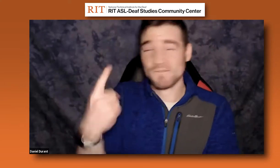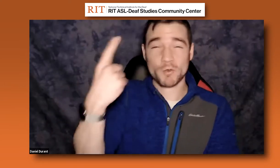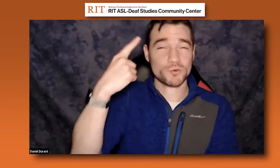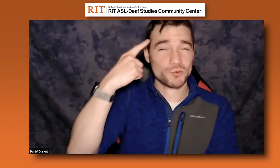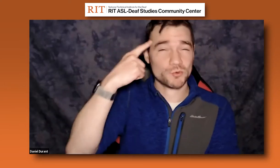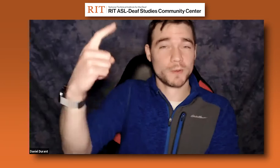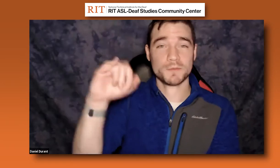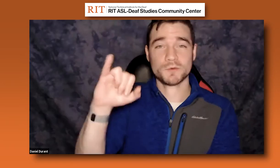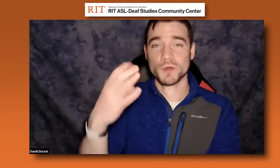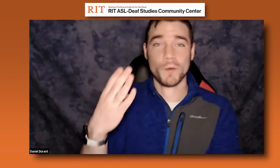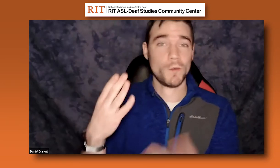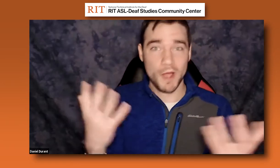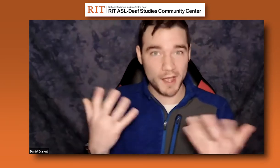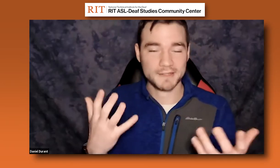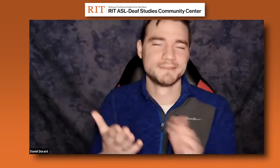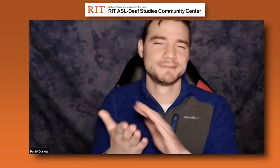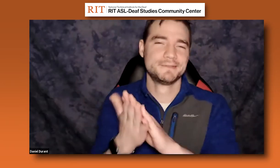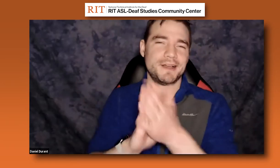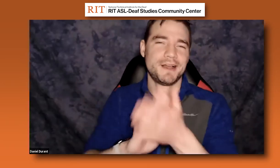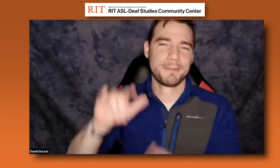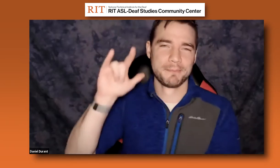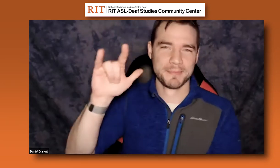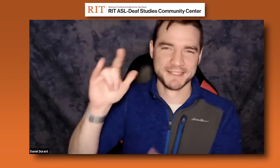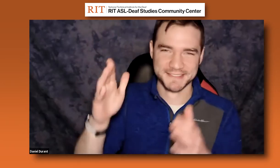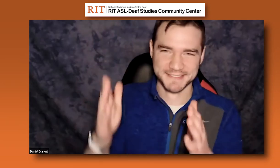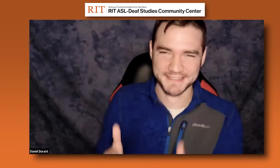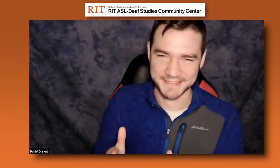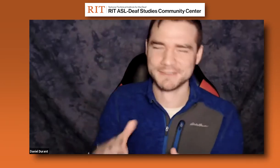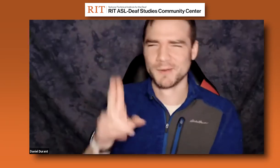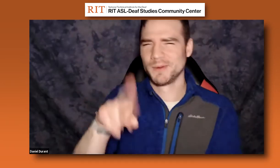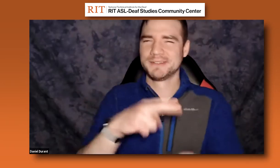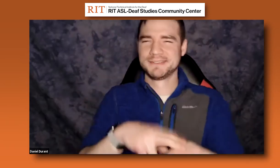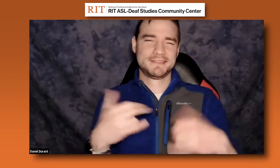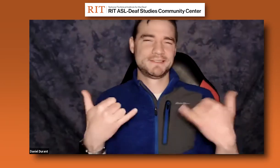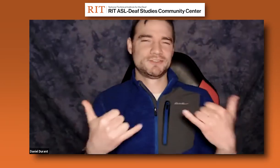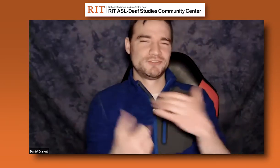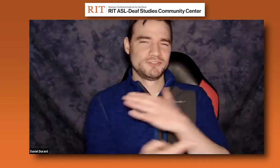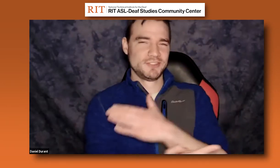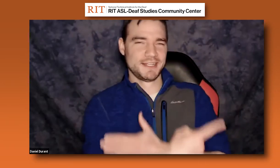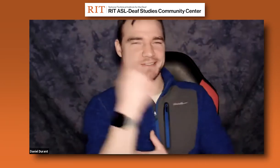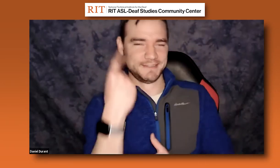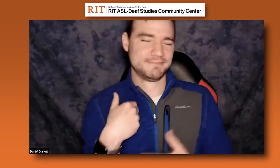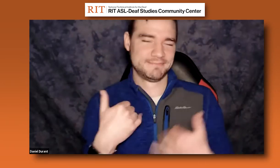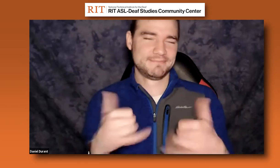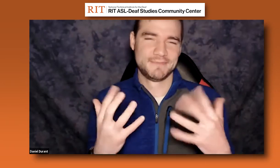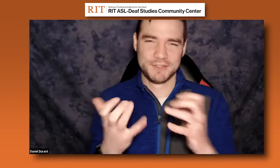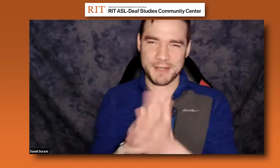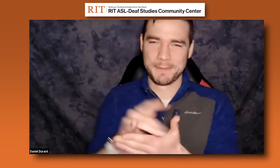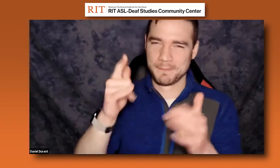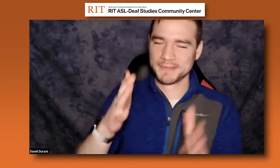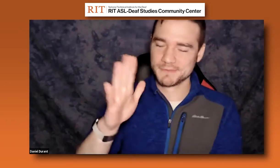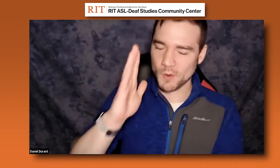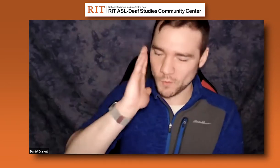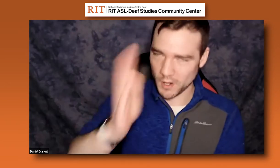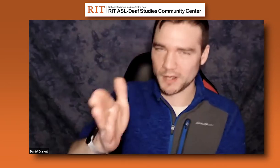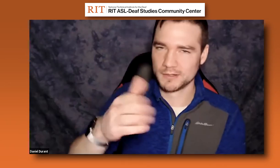My very first dream job is I wanted to become a pilot. Of course, today, I still want to become a pilot,